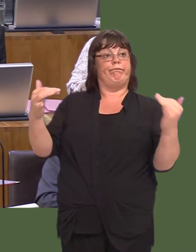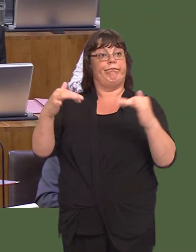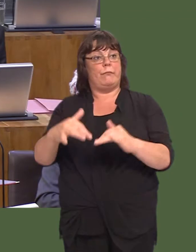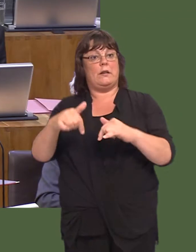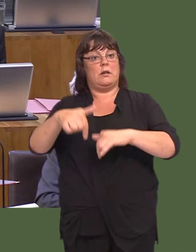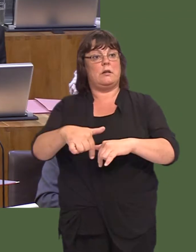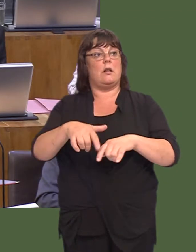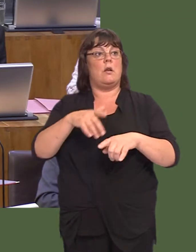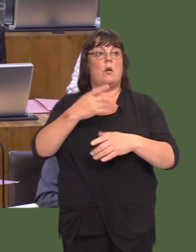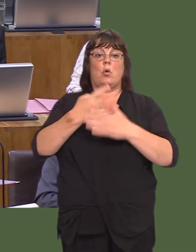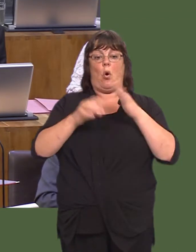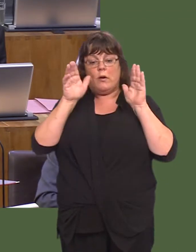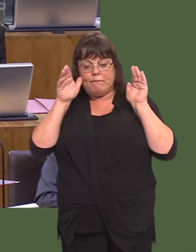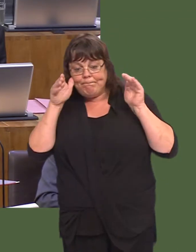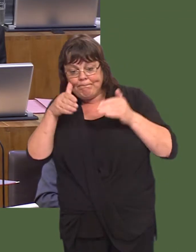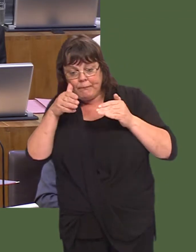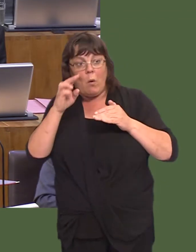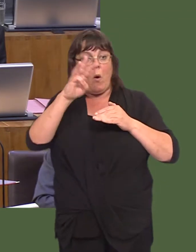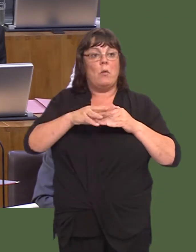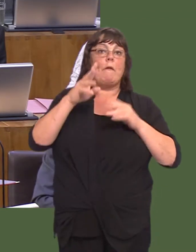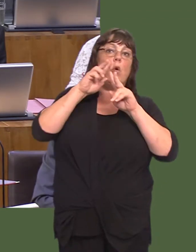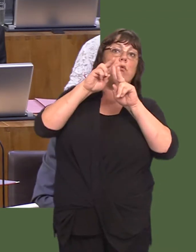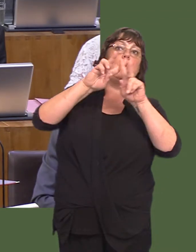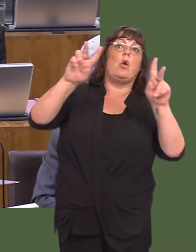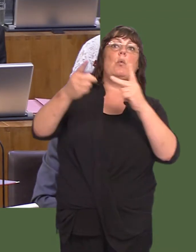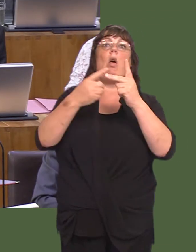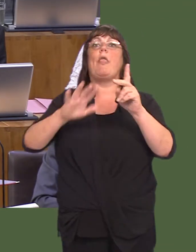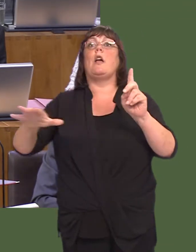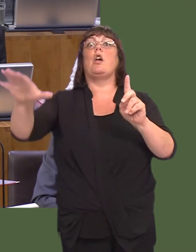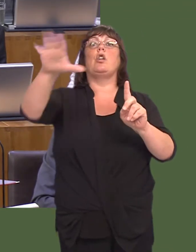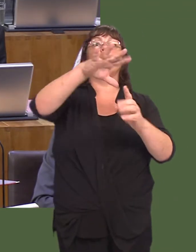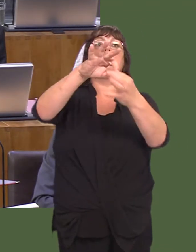because we know that we have to look outside, to new countries, for investment.